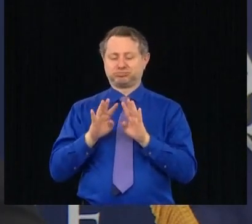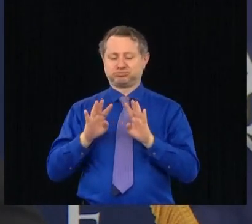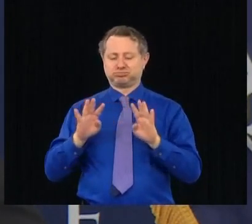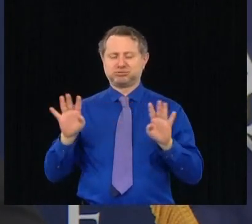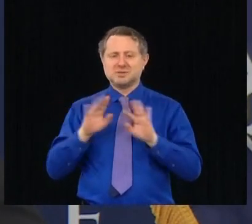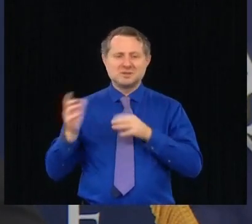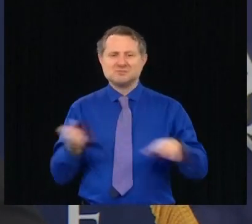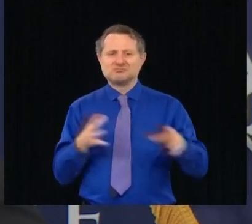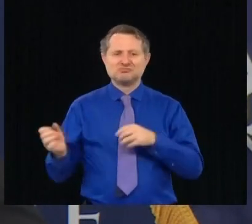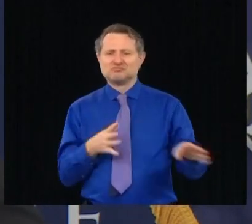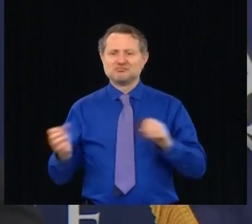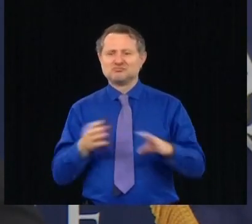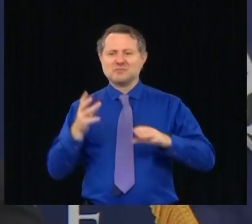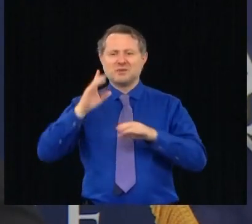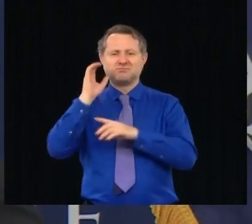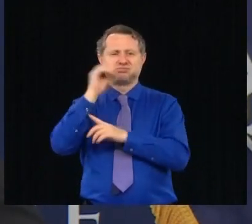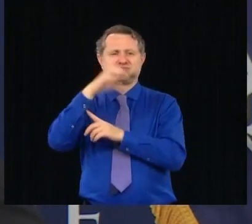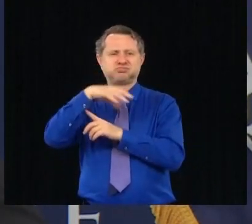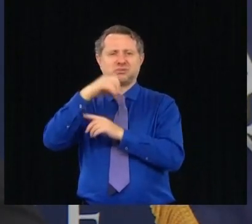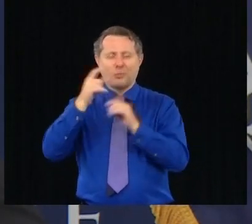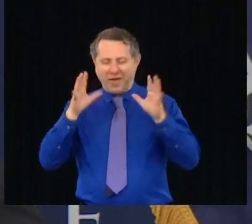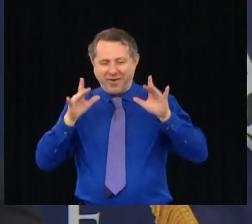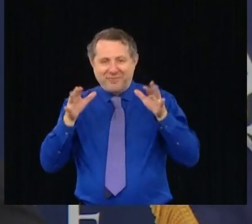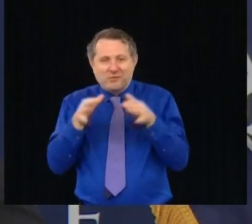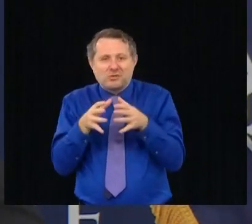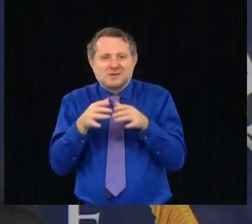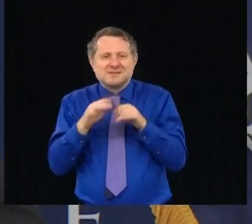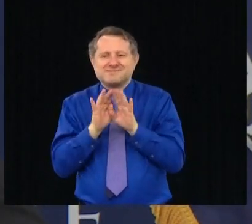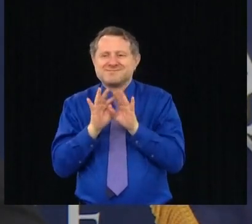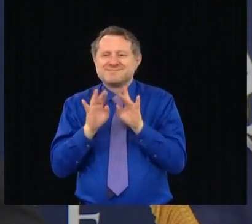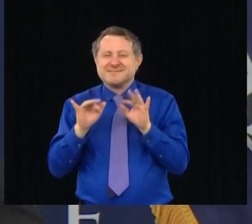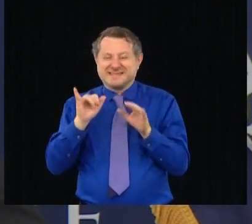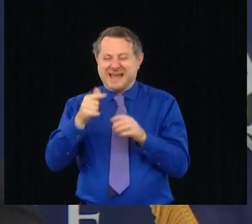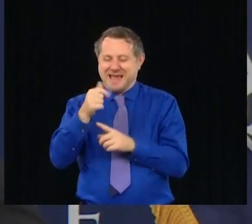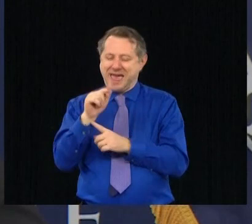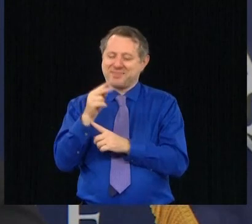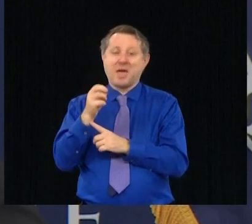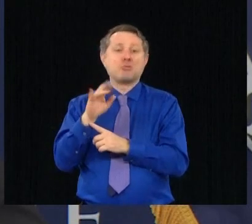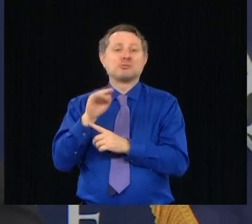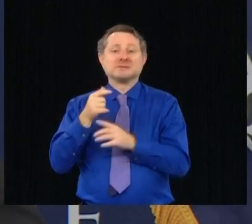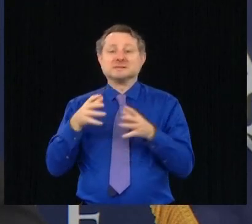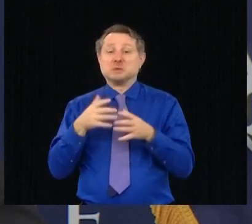WAS THE FACT THAT YOU HAD 1,000